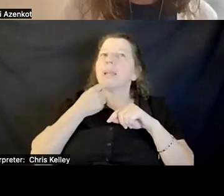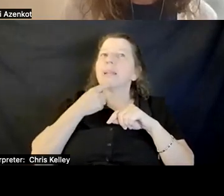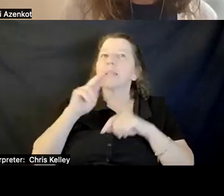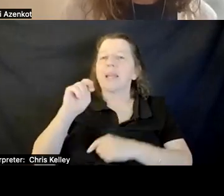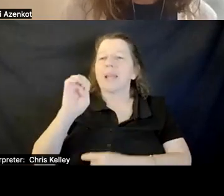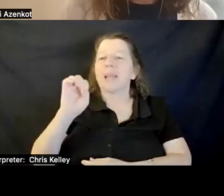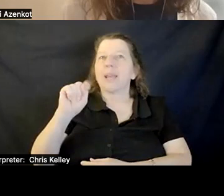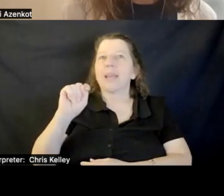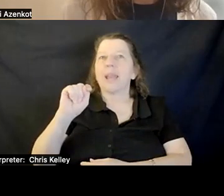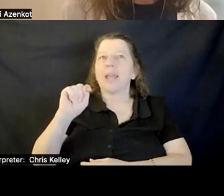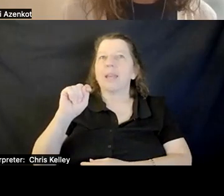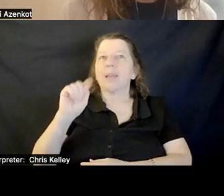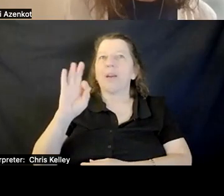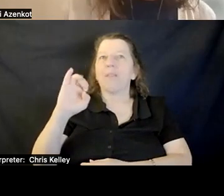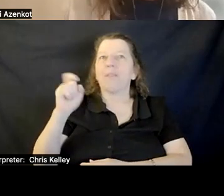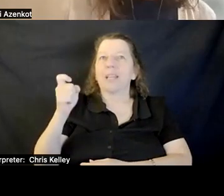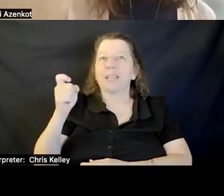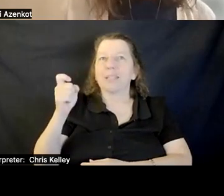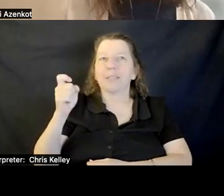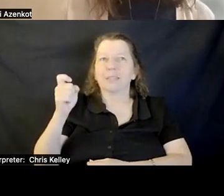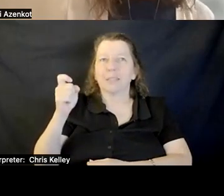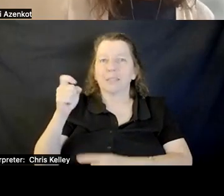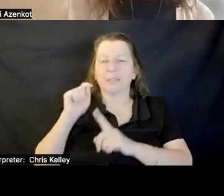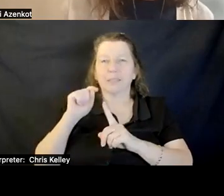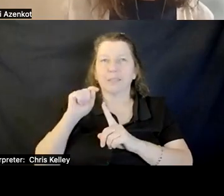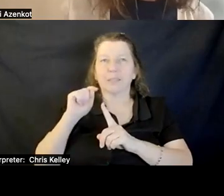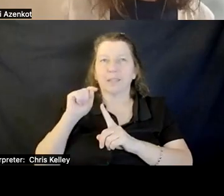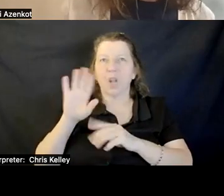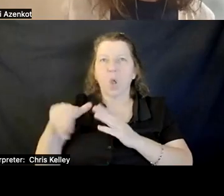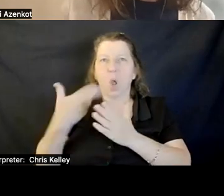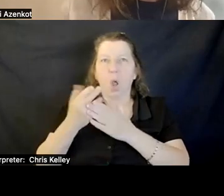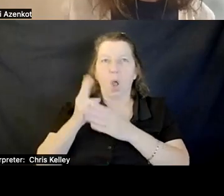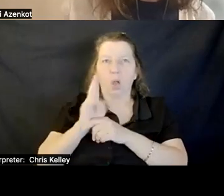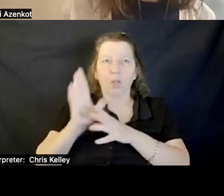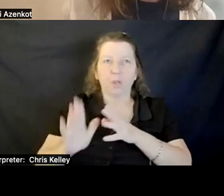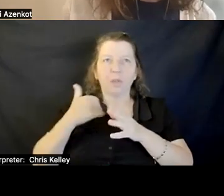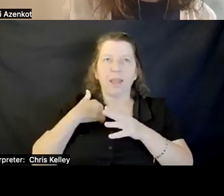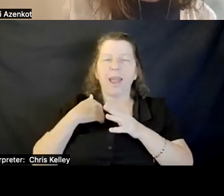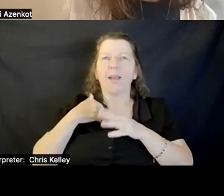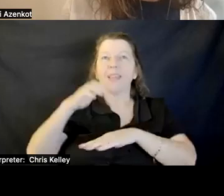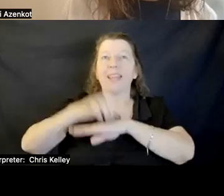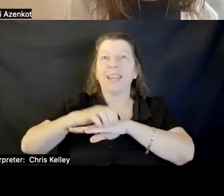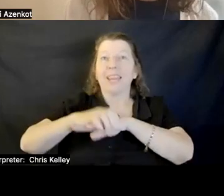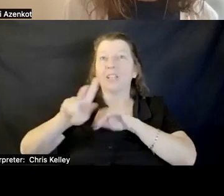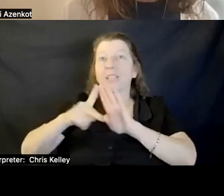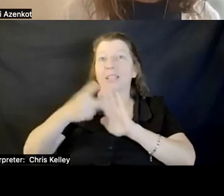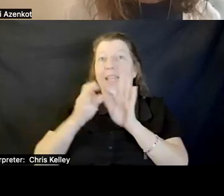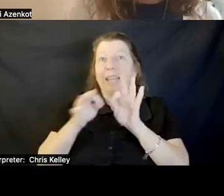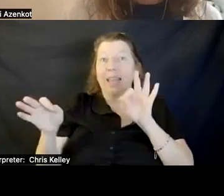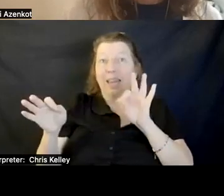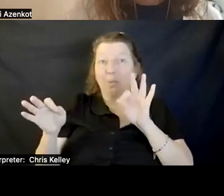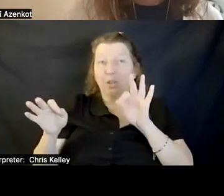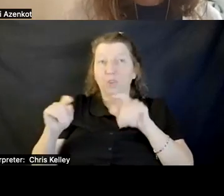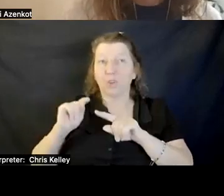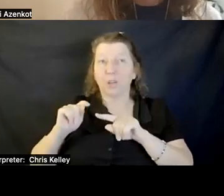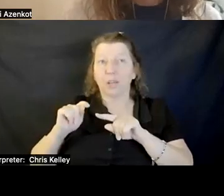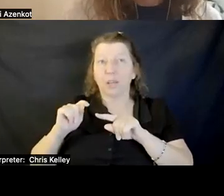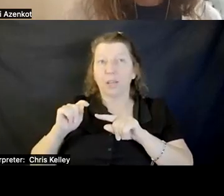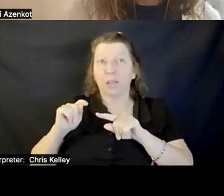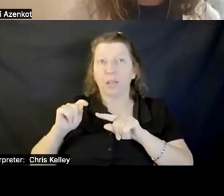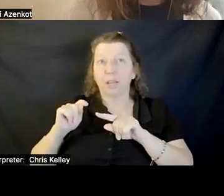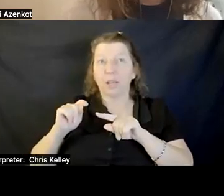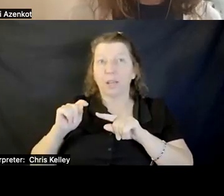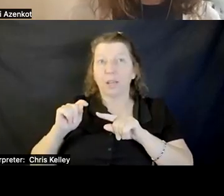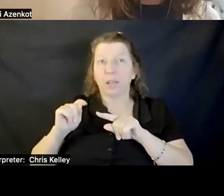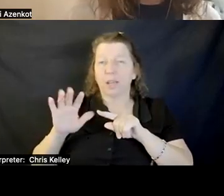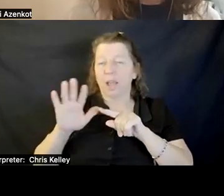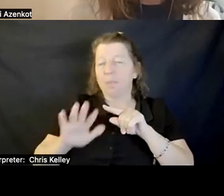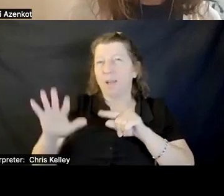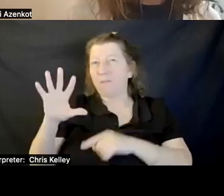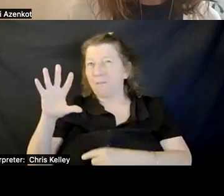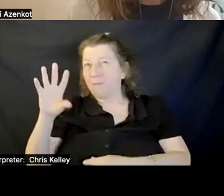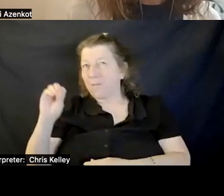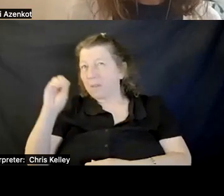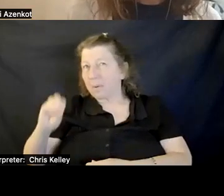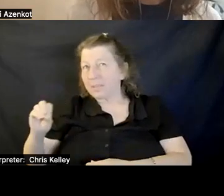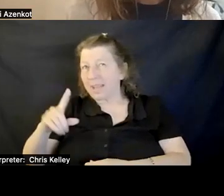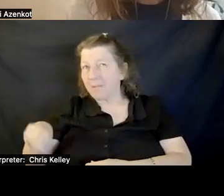all users that have English as a second language, about half of the users or more than that, all of